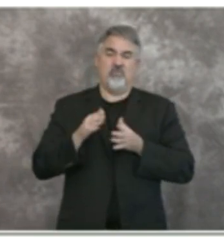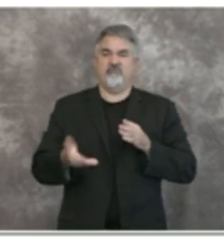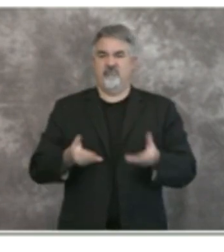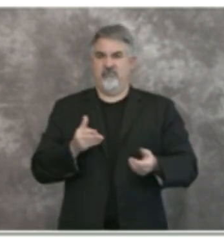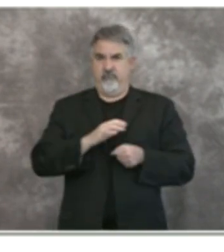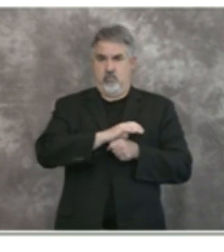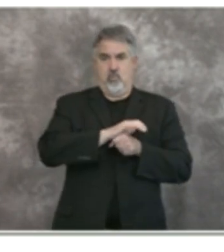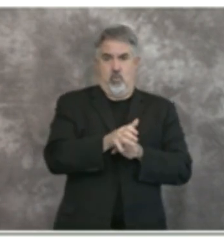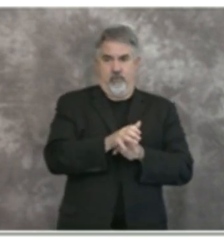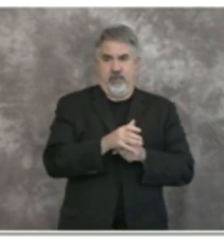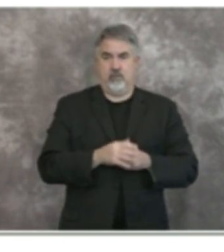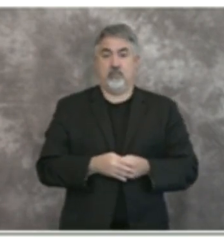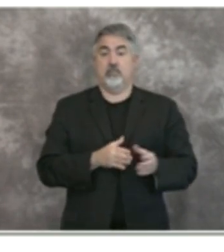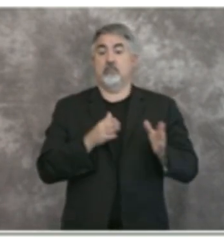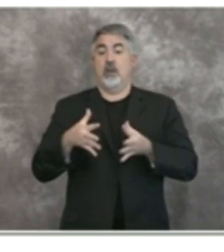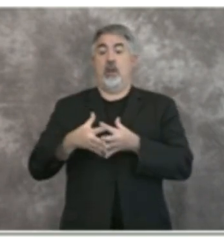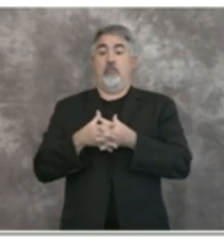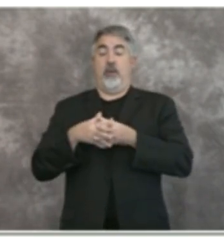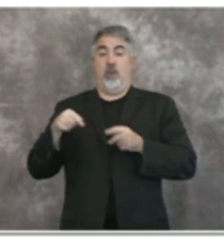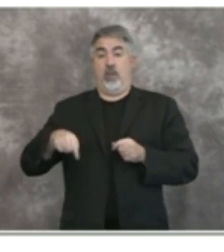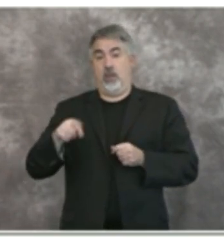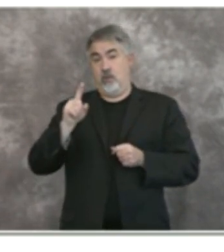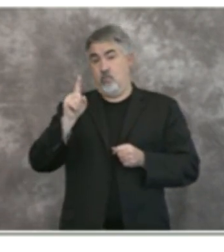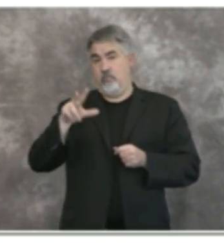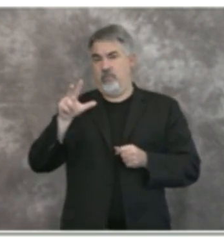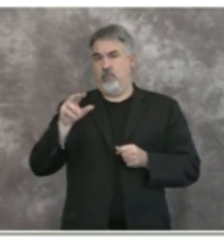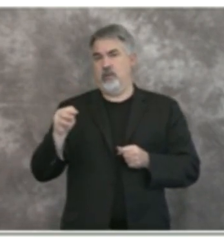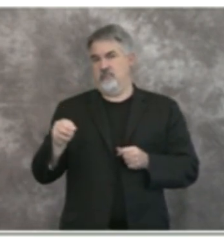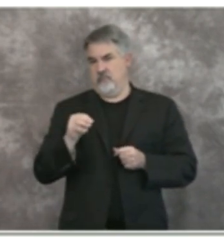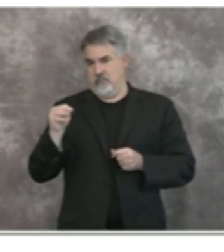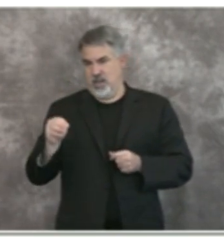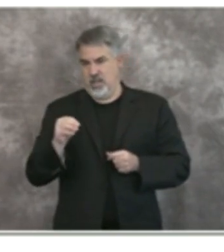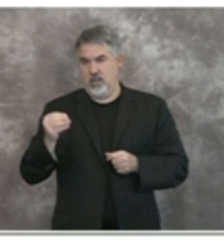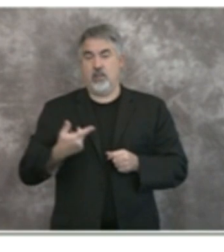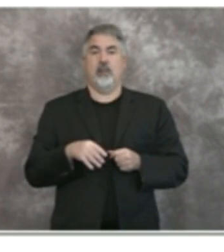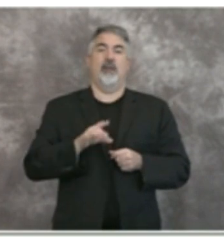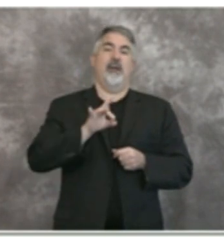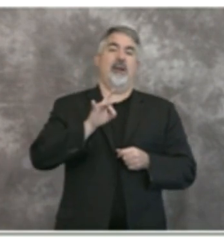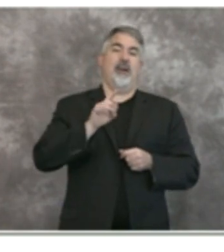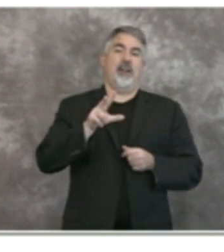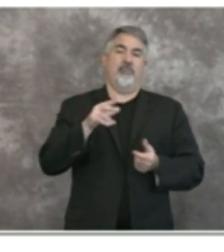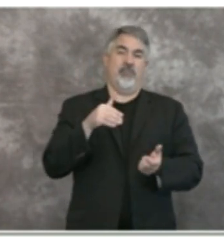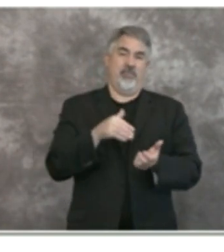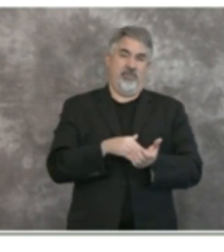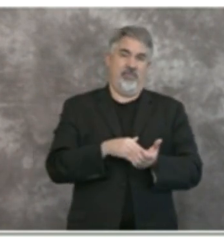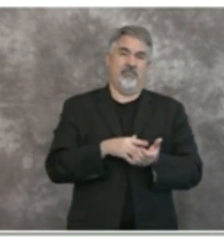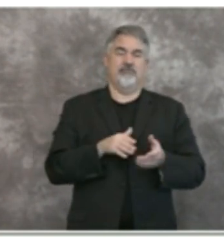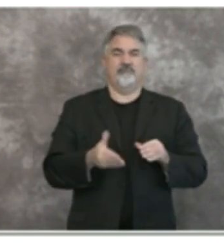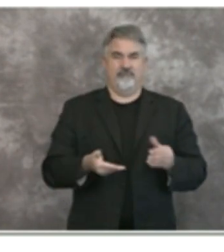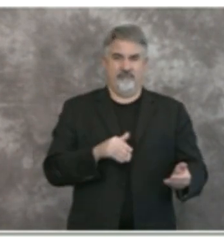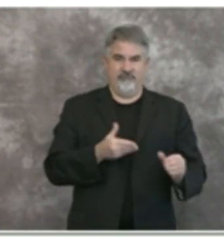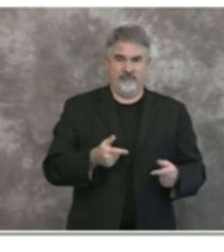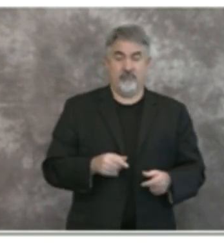A 4.3 MILLION POSITIVE CASES, INCLUDING ALMOST 295,000 DEATHS. NATIONWIDE THE UNITED